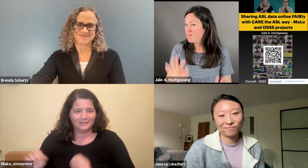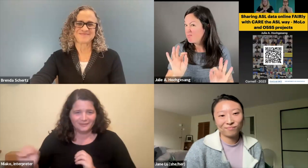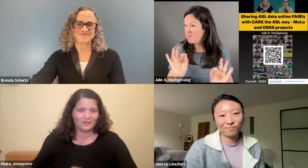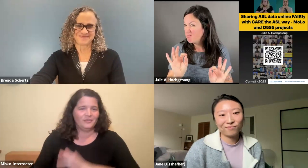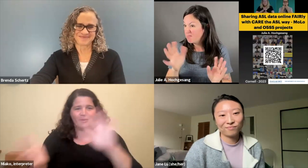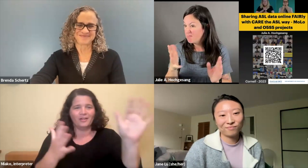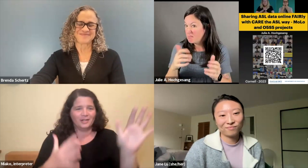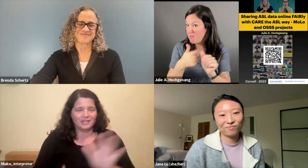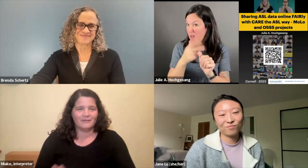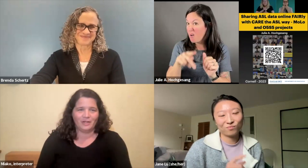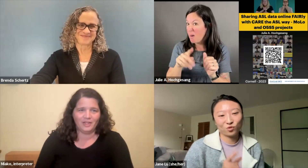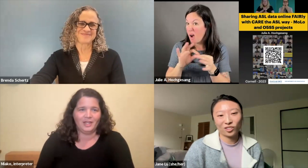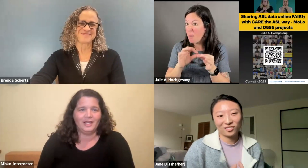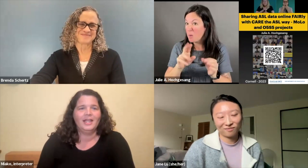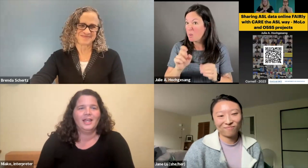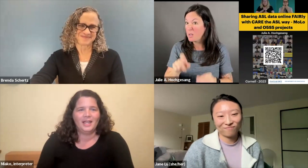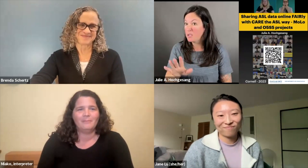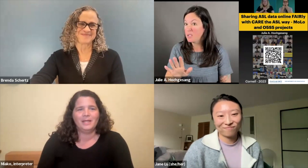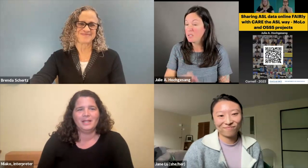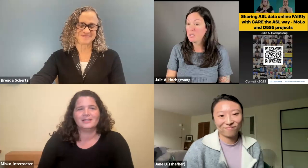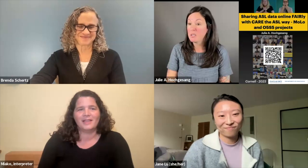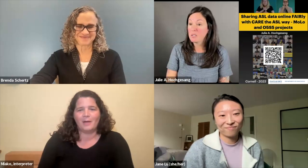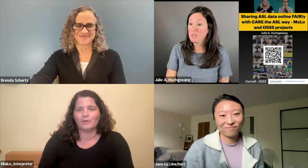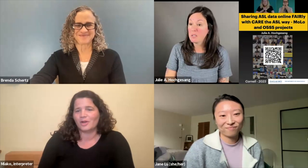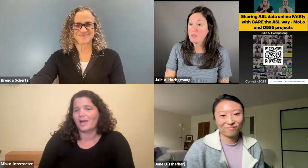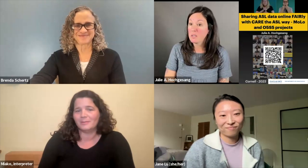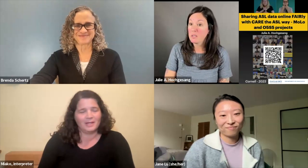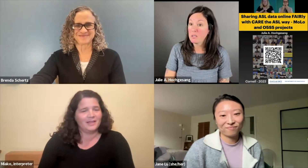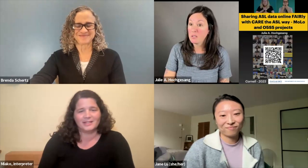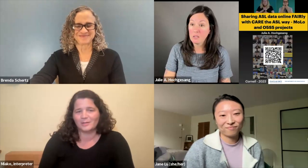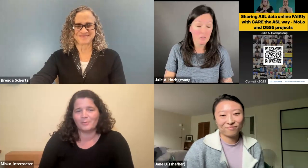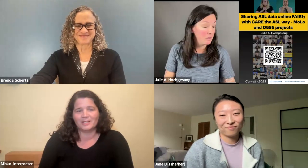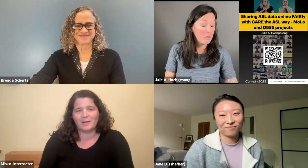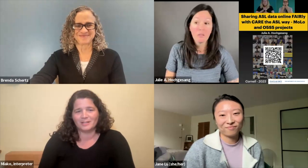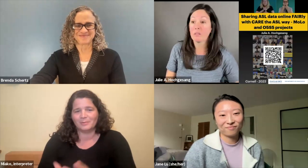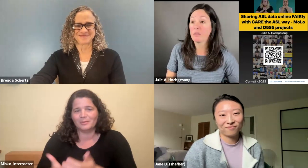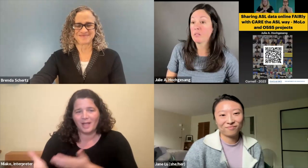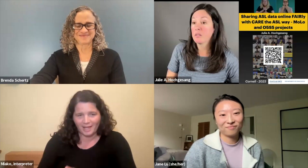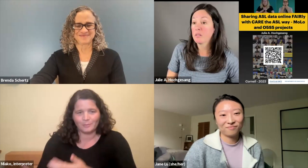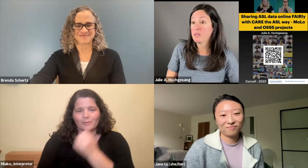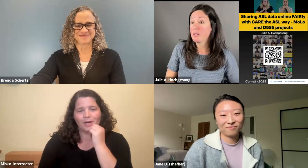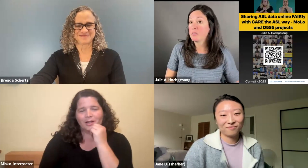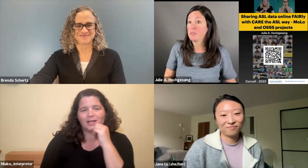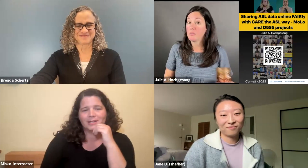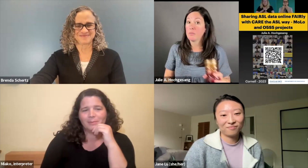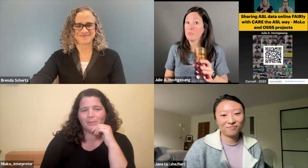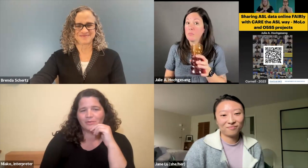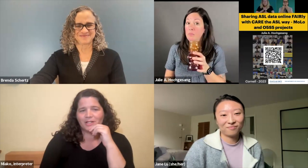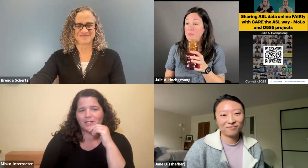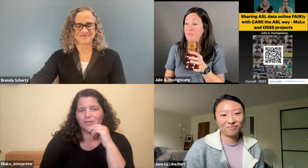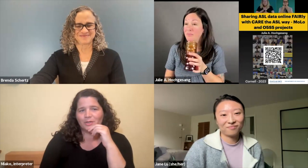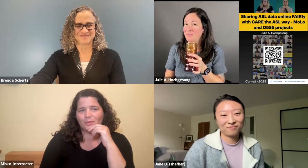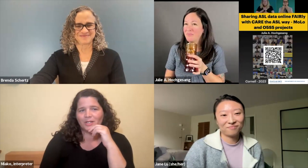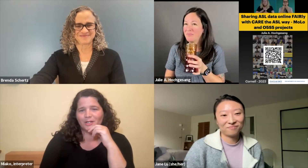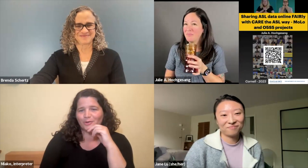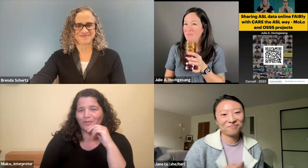freefor all here's everything it means that we're trying to make things as open as possible and we're recognizing people's right to choose and control